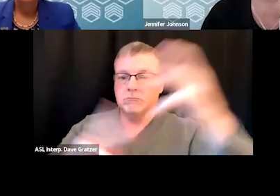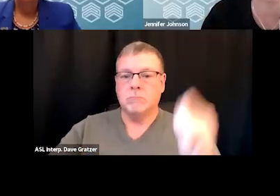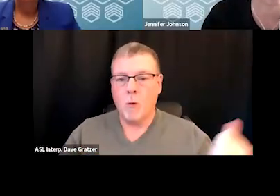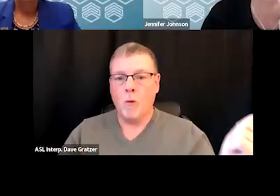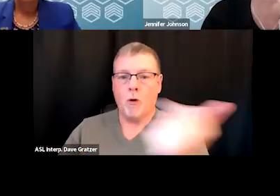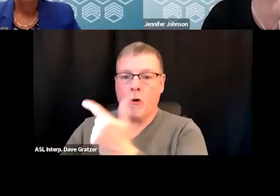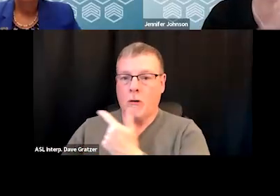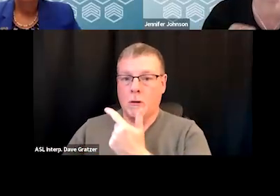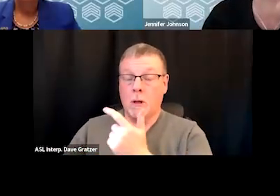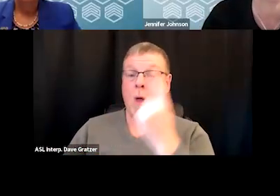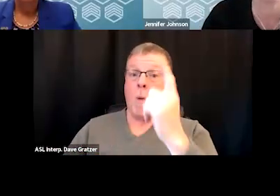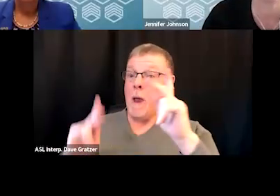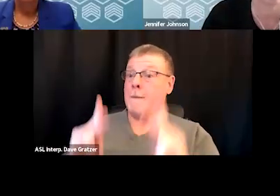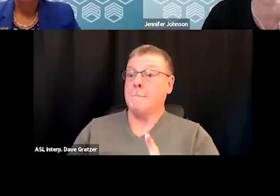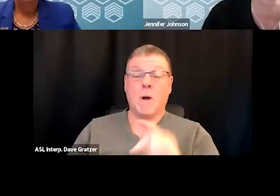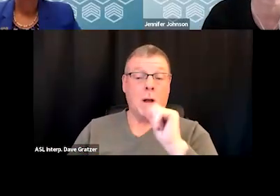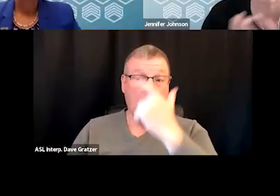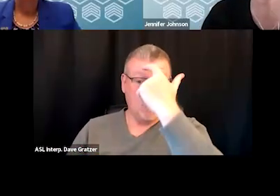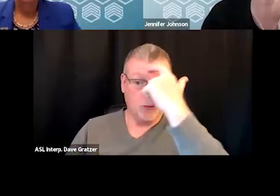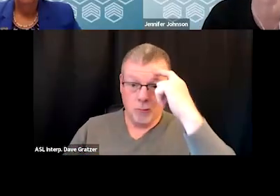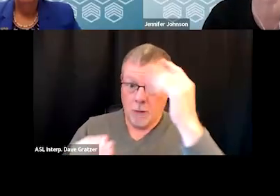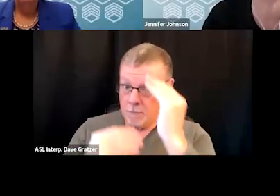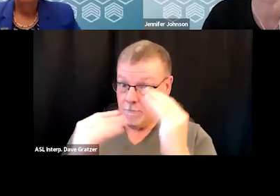If you have one person who is not trauma-informed in a courtroom,